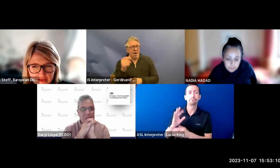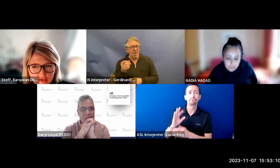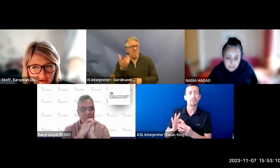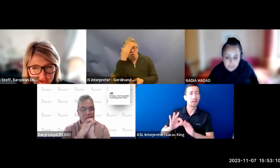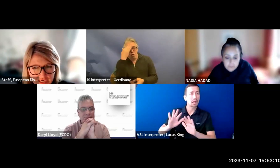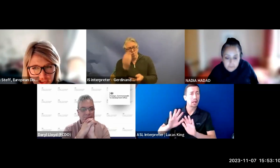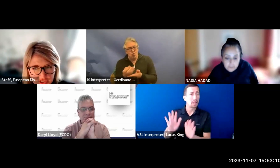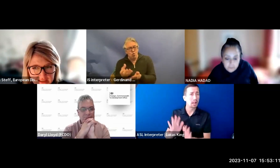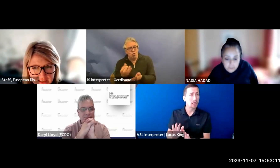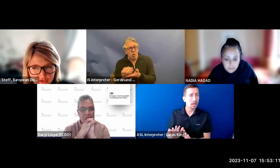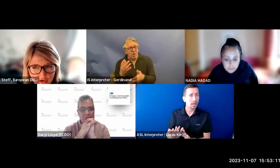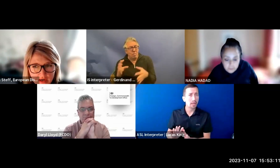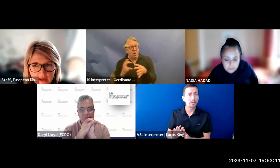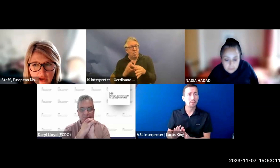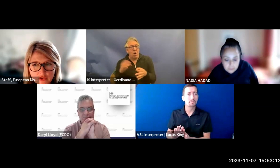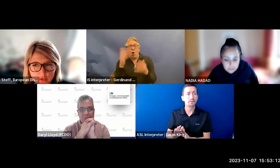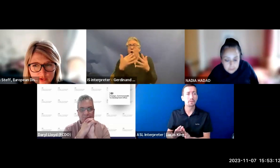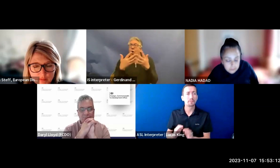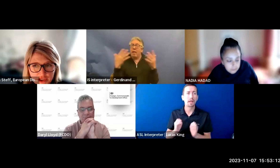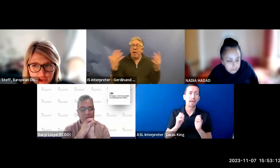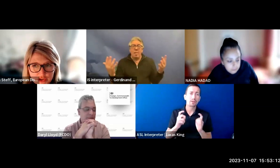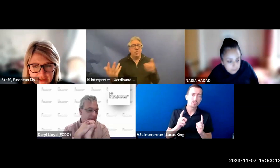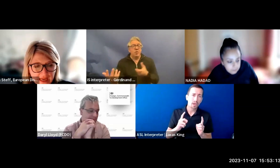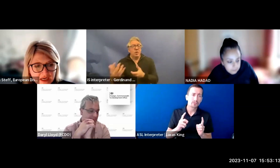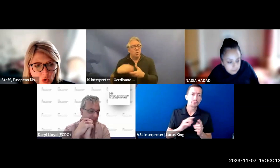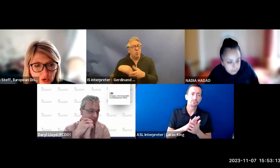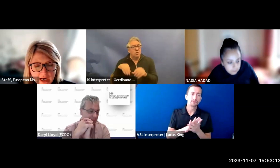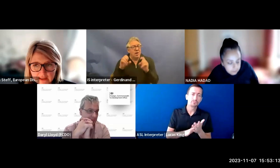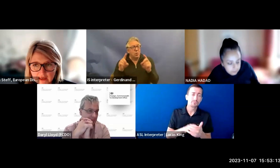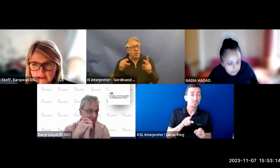around education, etc. You also mentioned the ECO guidelines.